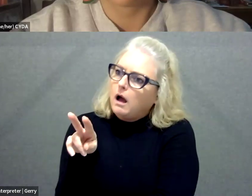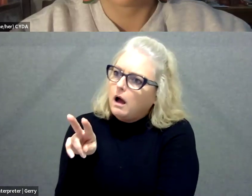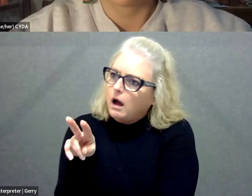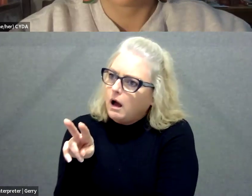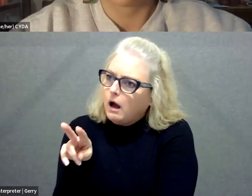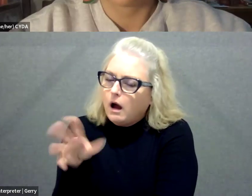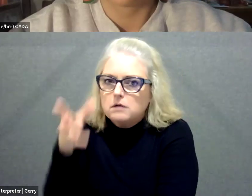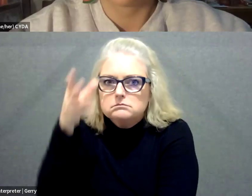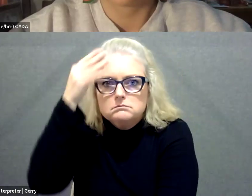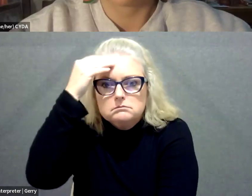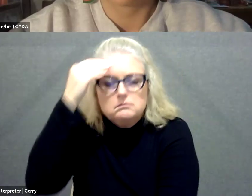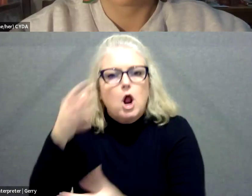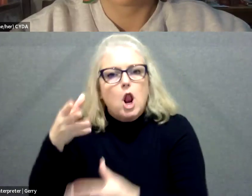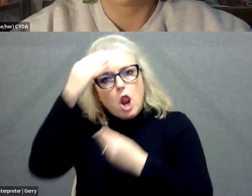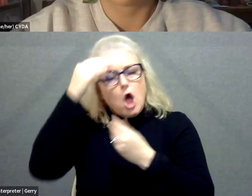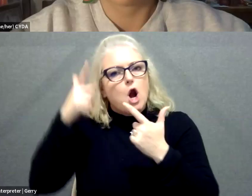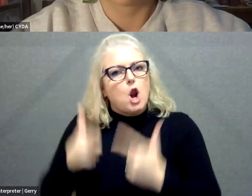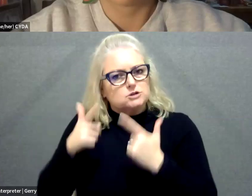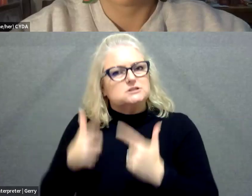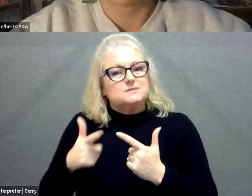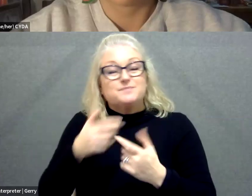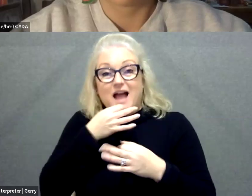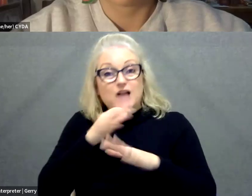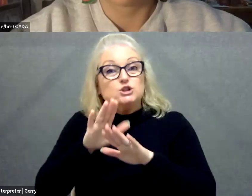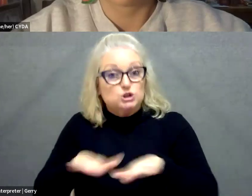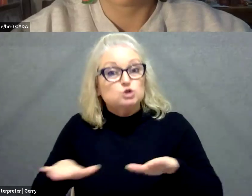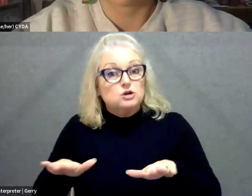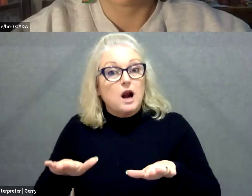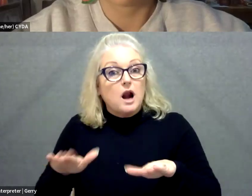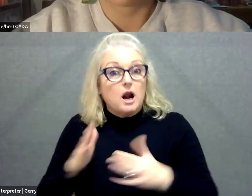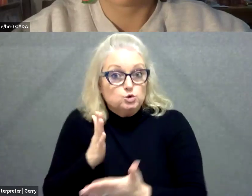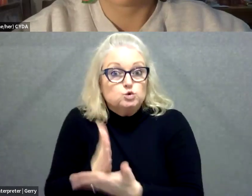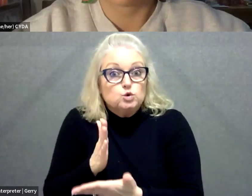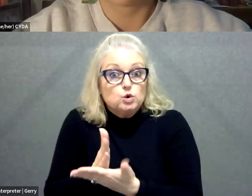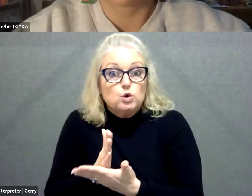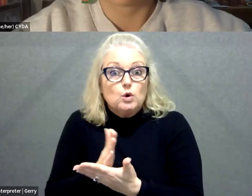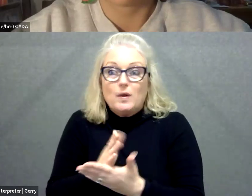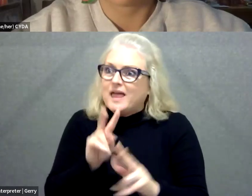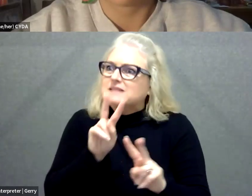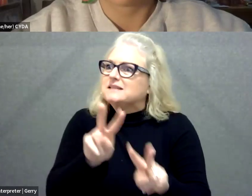and children especially who are kind of exposed to different sorts of people whether in real life or